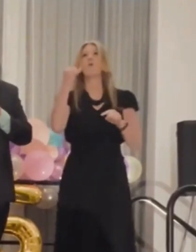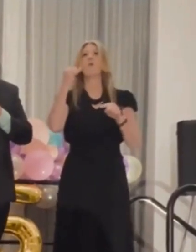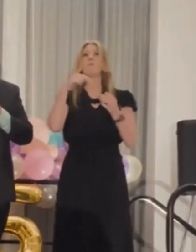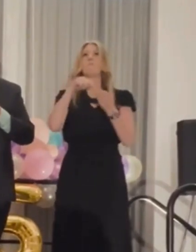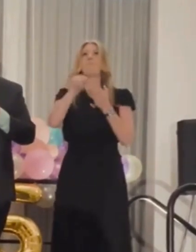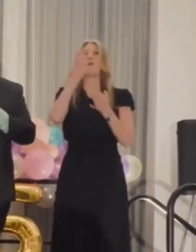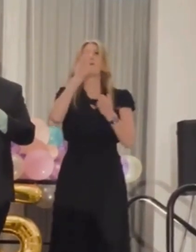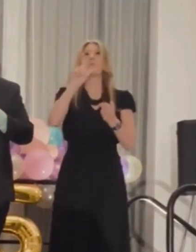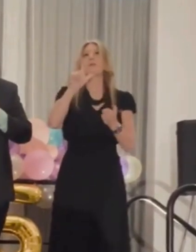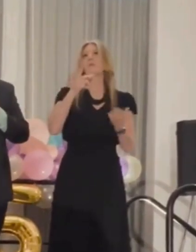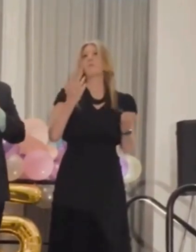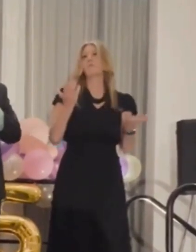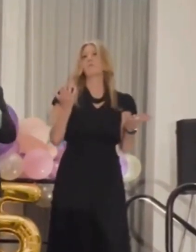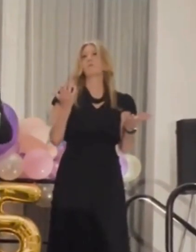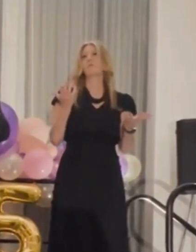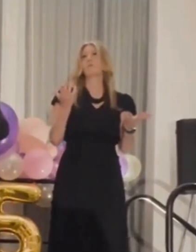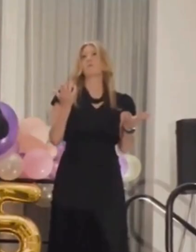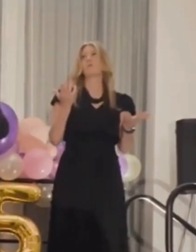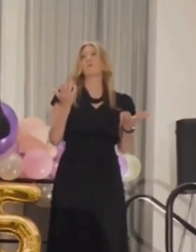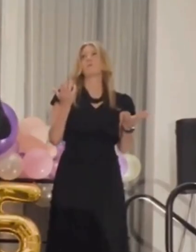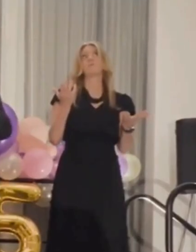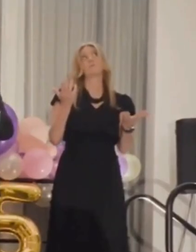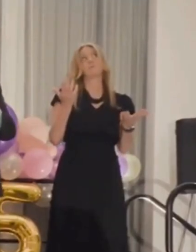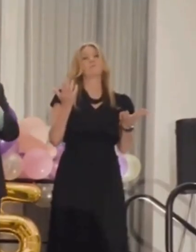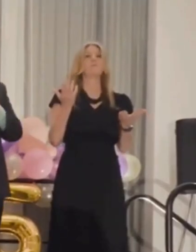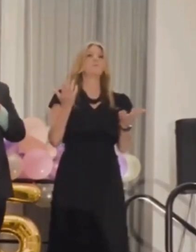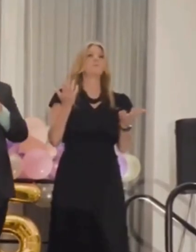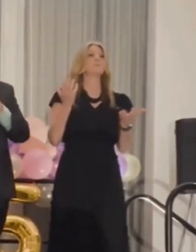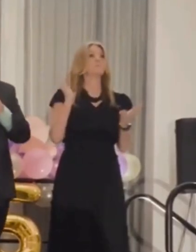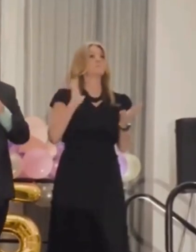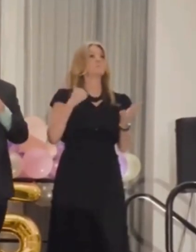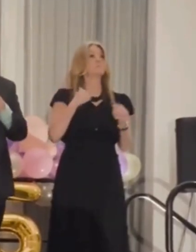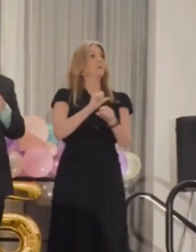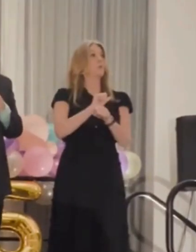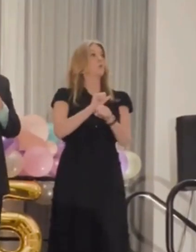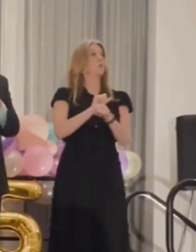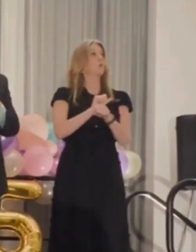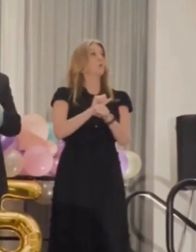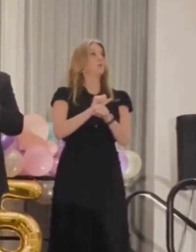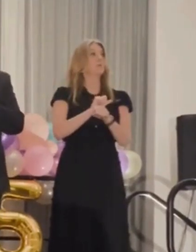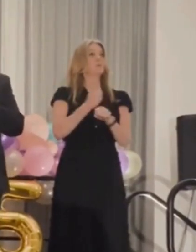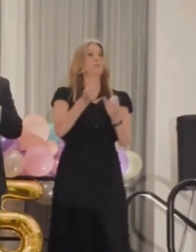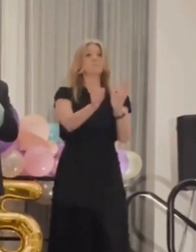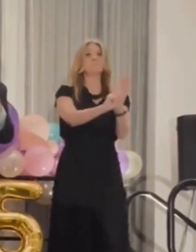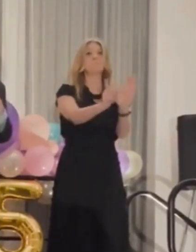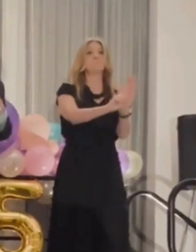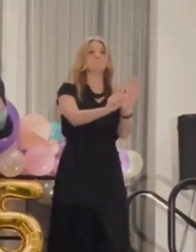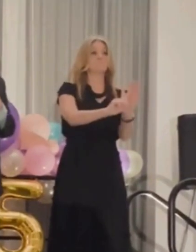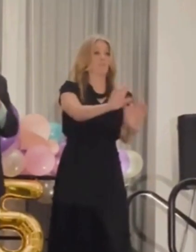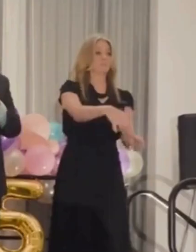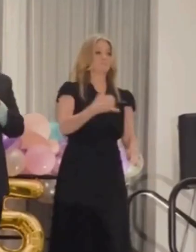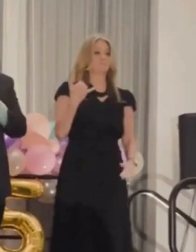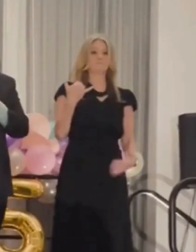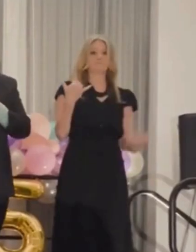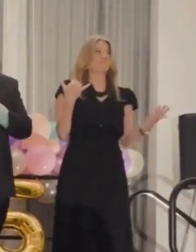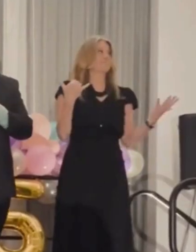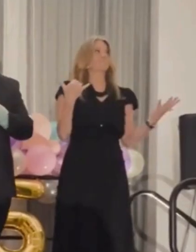When I was working at my job I couldn't answer the phone and I had to ask my coworkers to help.